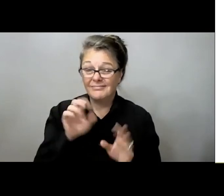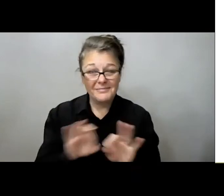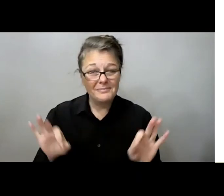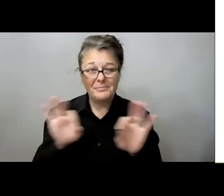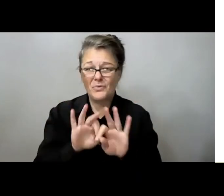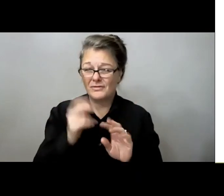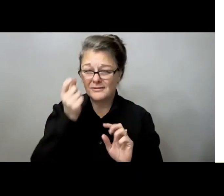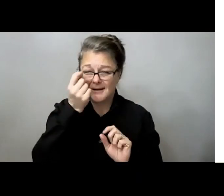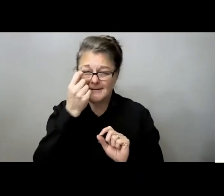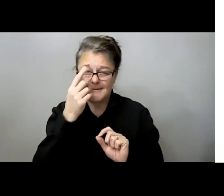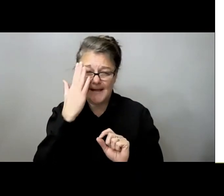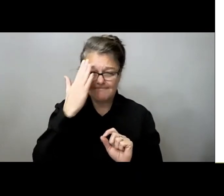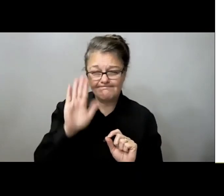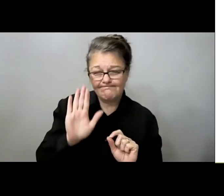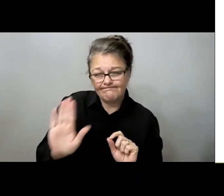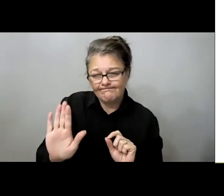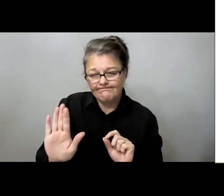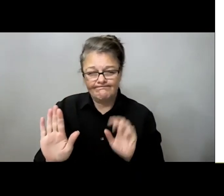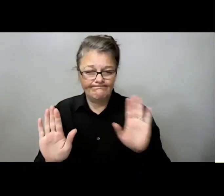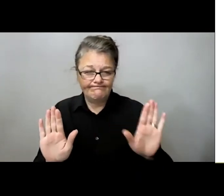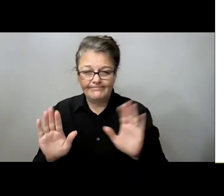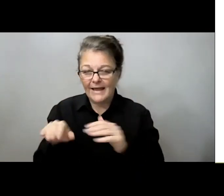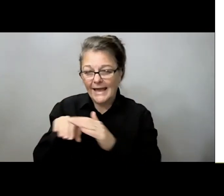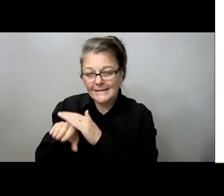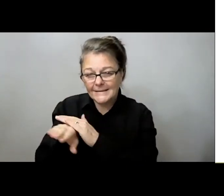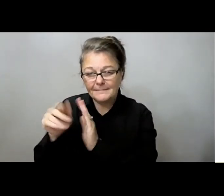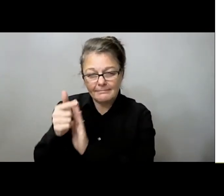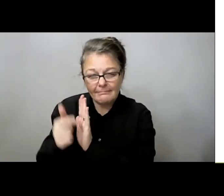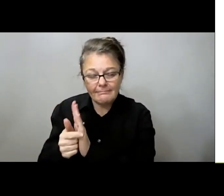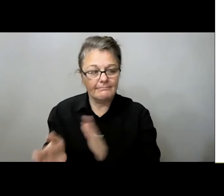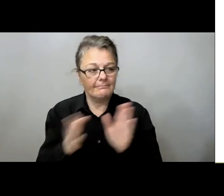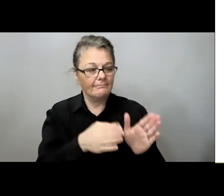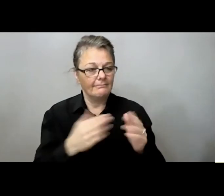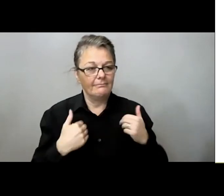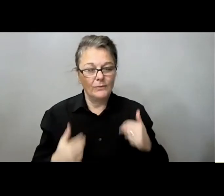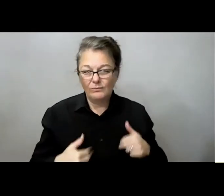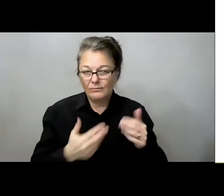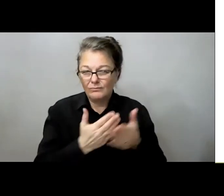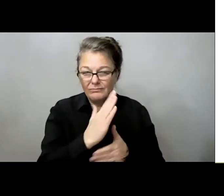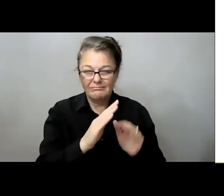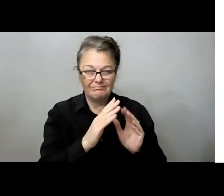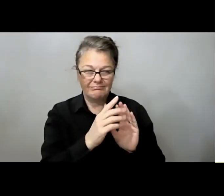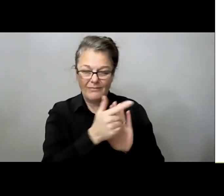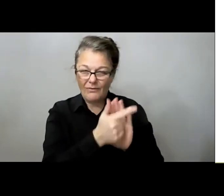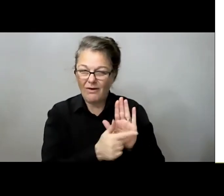DIFFERENCE BETWEEN ACCESSIBILITY LAWS AND THE HUMAN RIGHTS LAWS AS DIANNE HAS TALKED ABOUT.